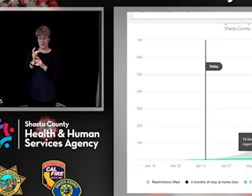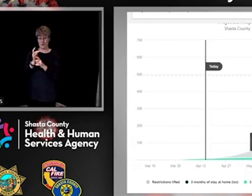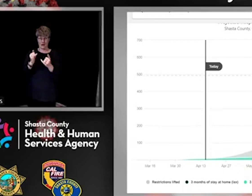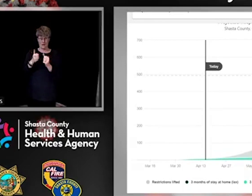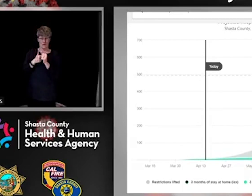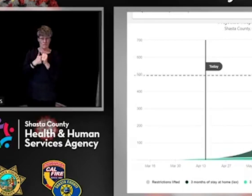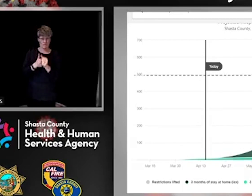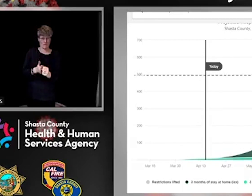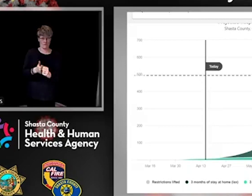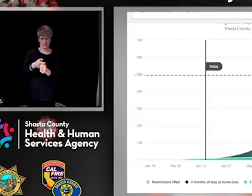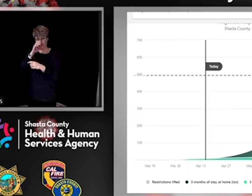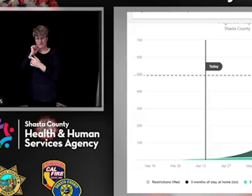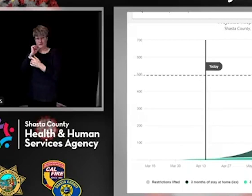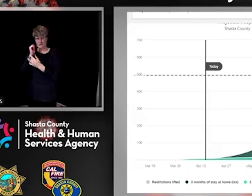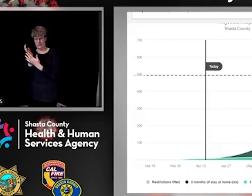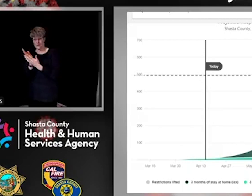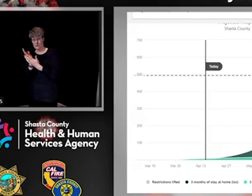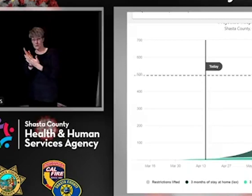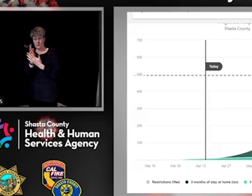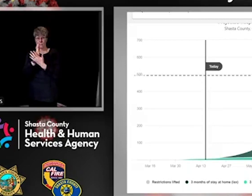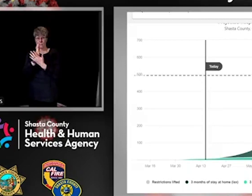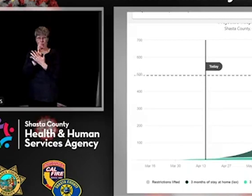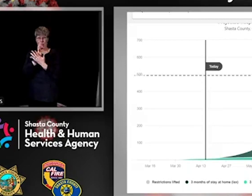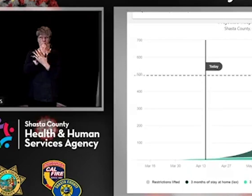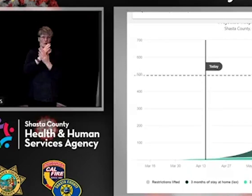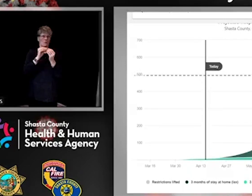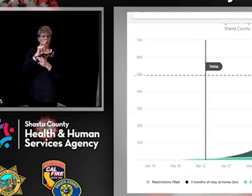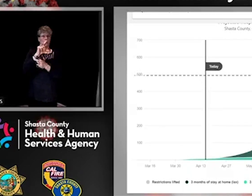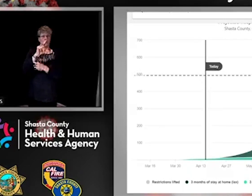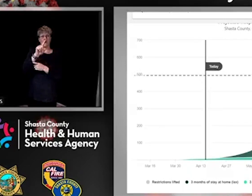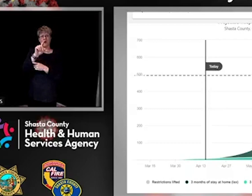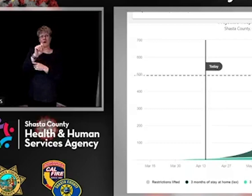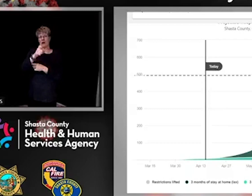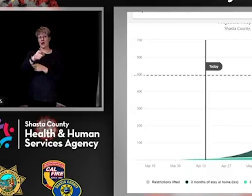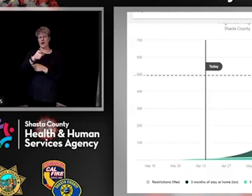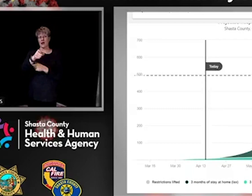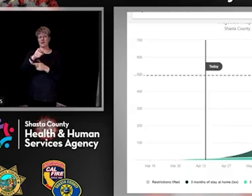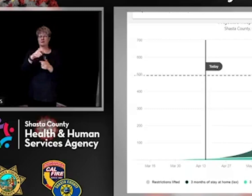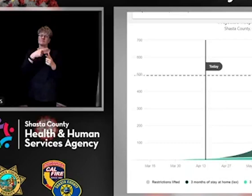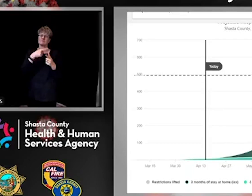definitely start to see an increase in those cases. It might not be as high as what we're